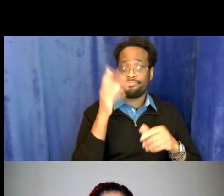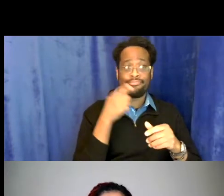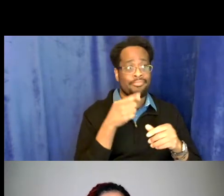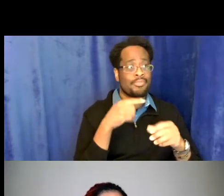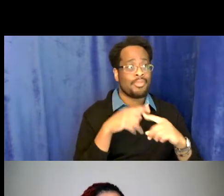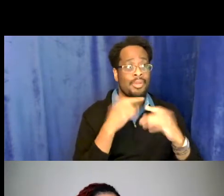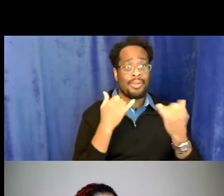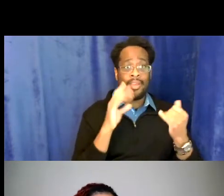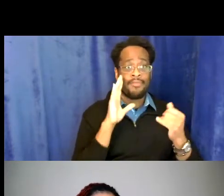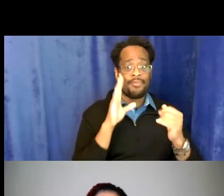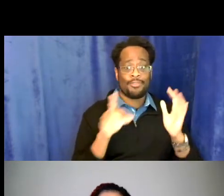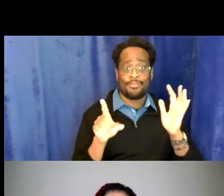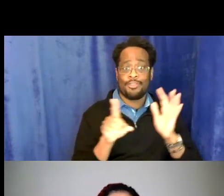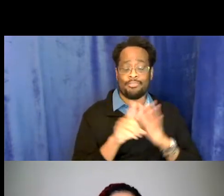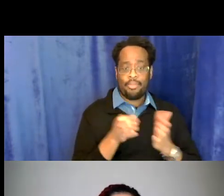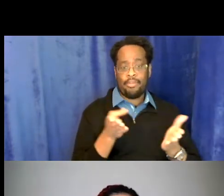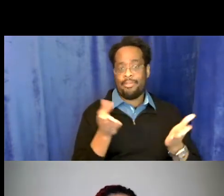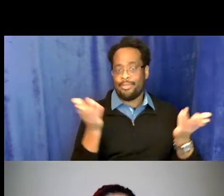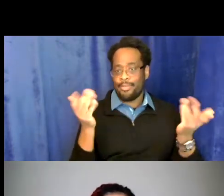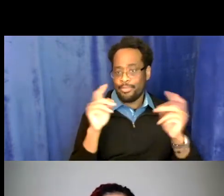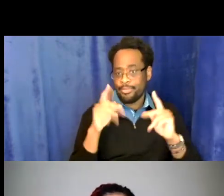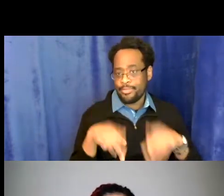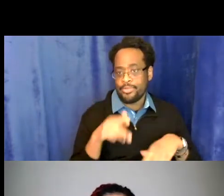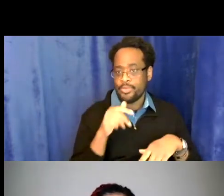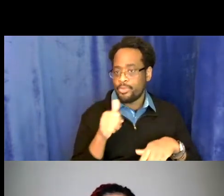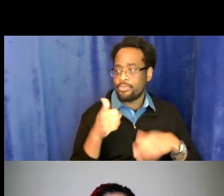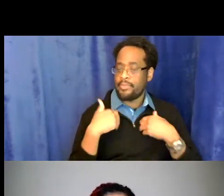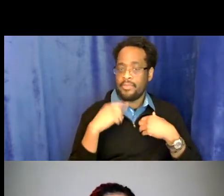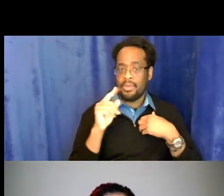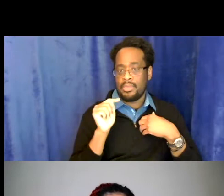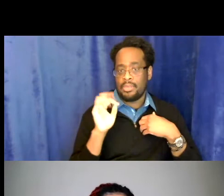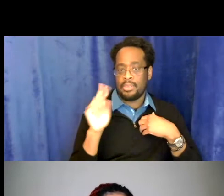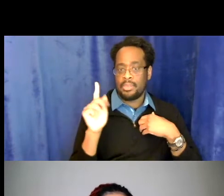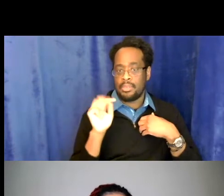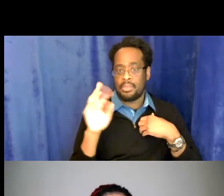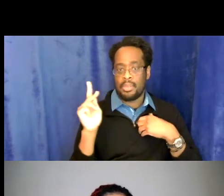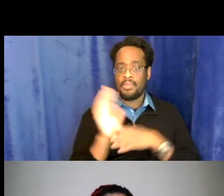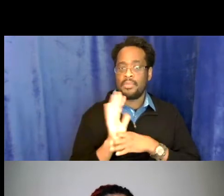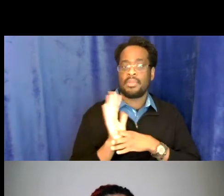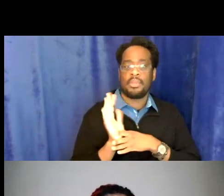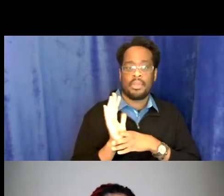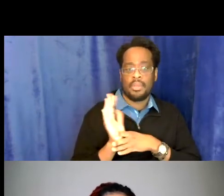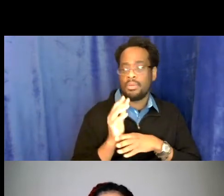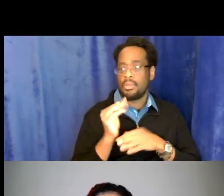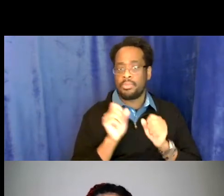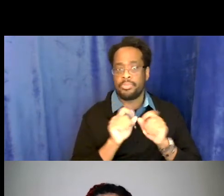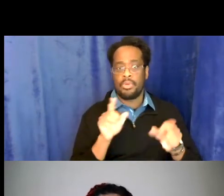so I presented about the future and the future is now happening. So we have people if you happen to